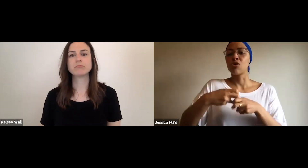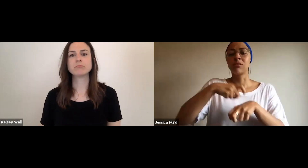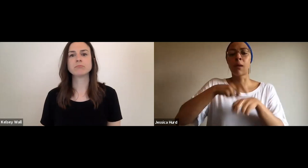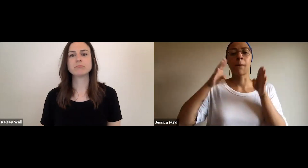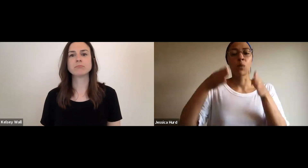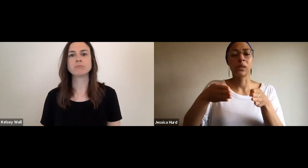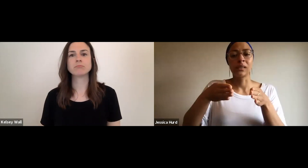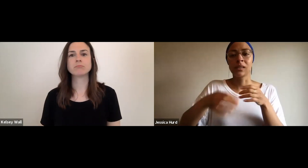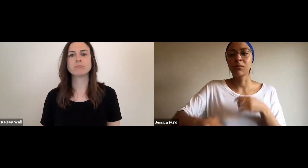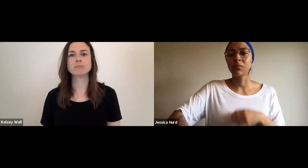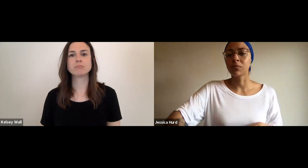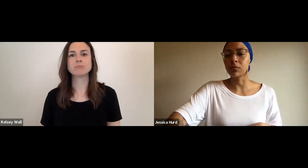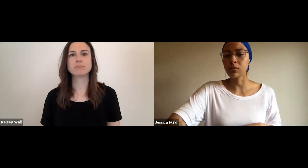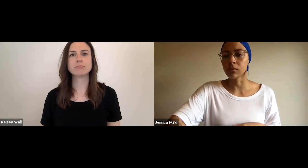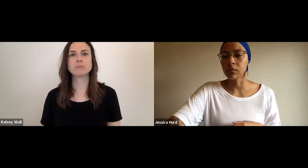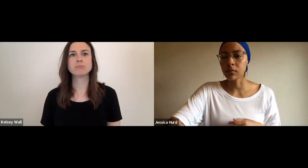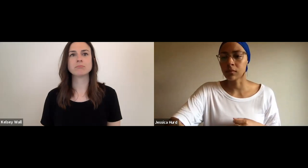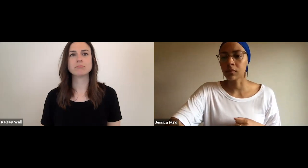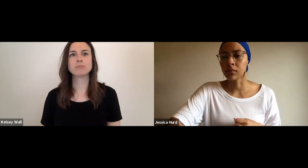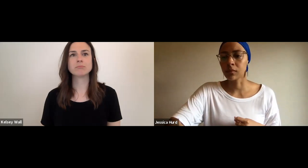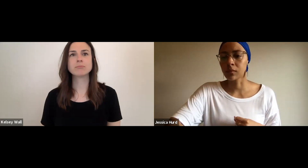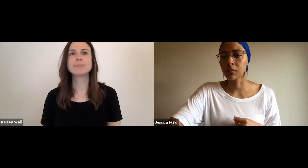"so overwhelmed with many reasons that I have a hard time focusing."